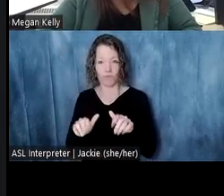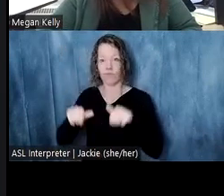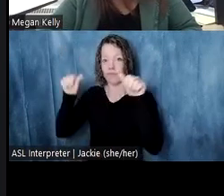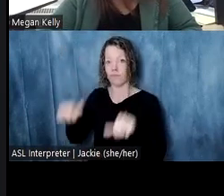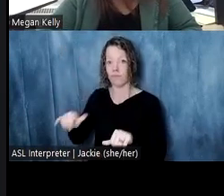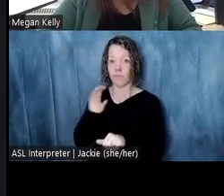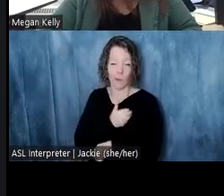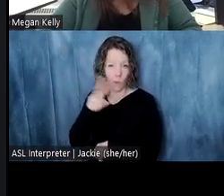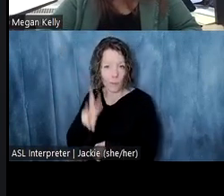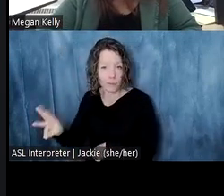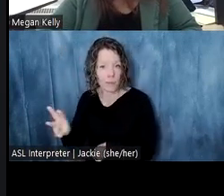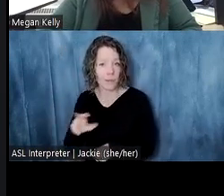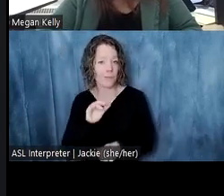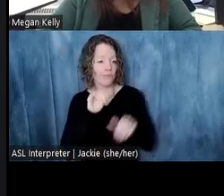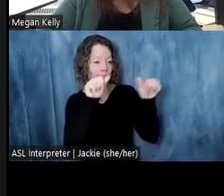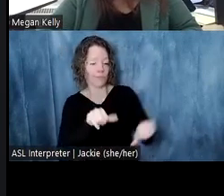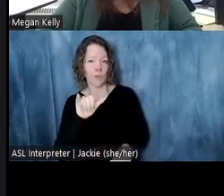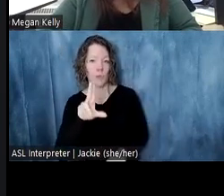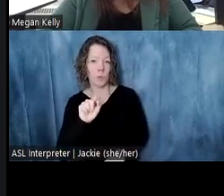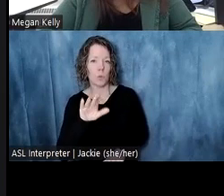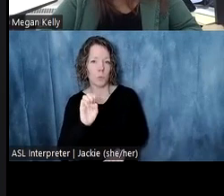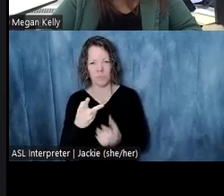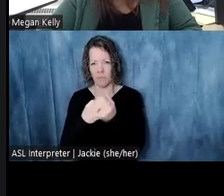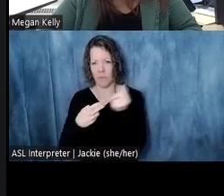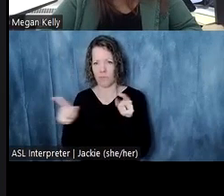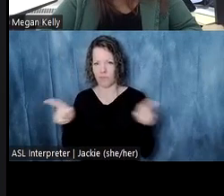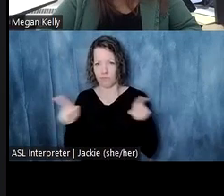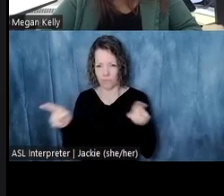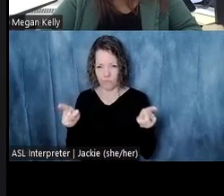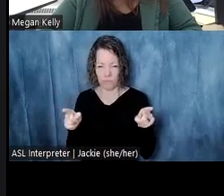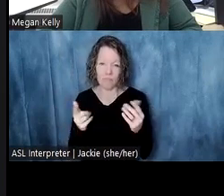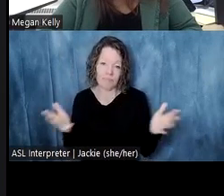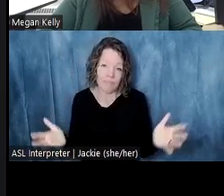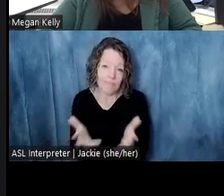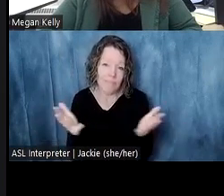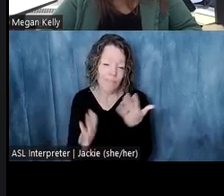encourage everyone to please submit an evaluation at the end of the program and we will be saving